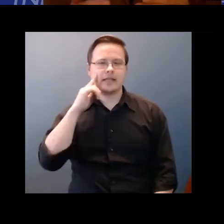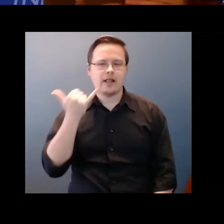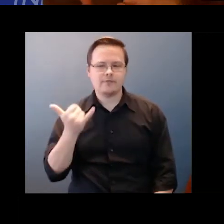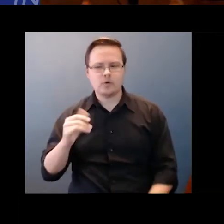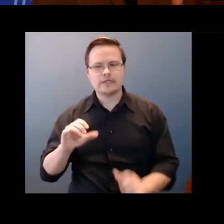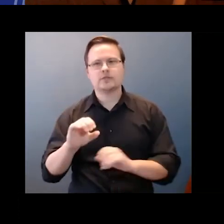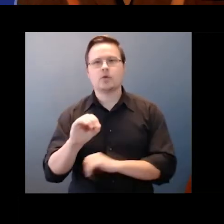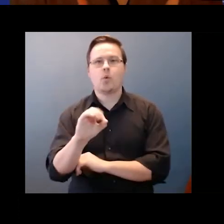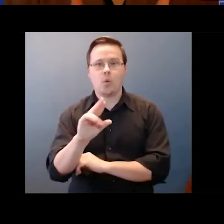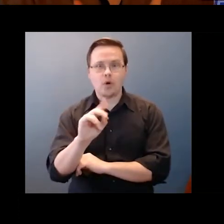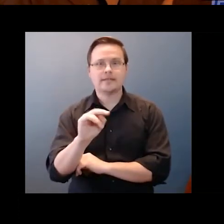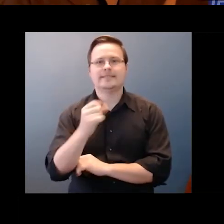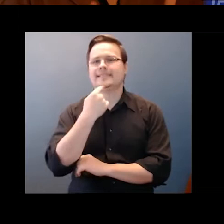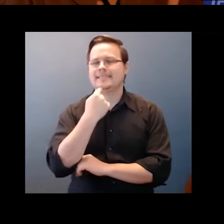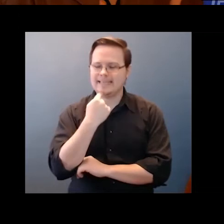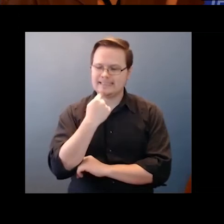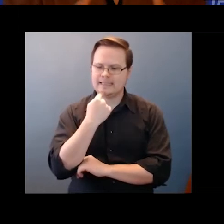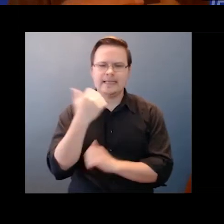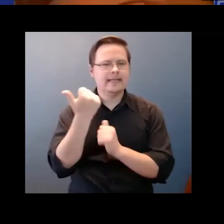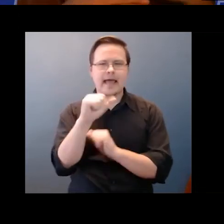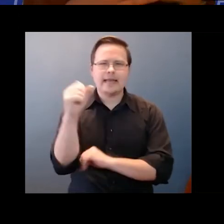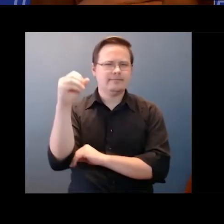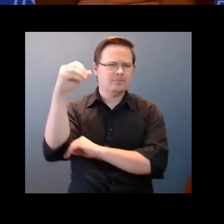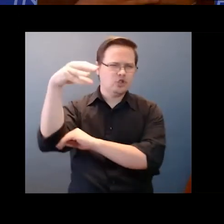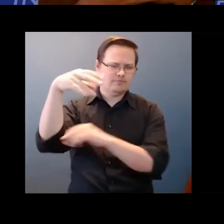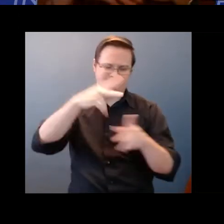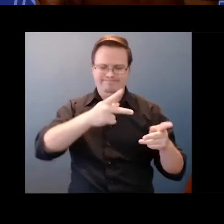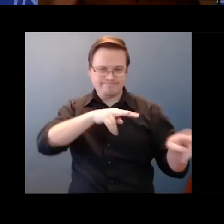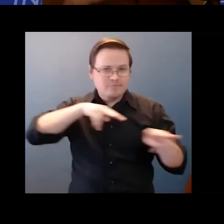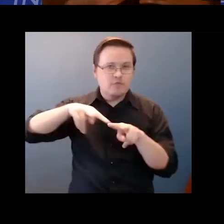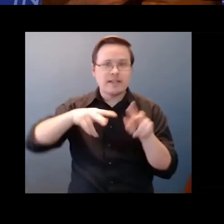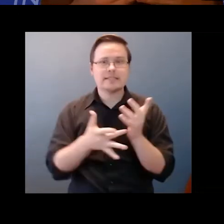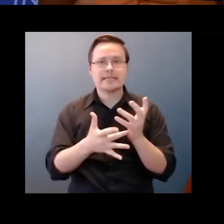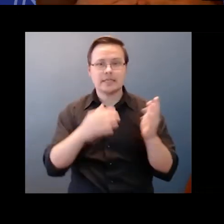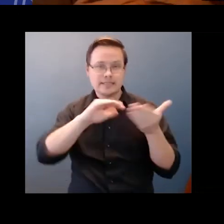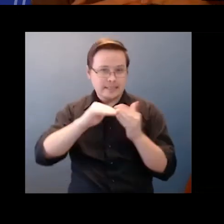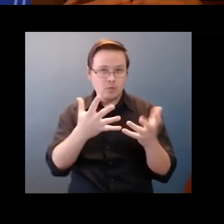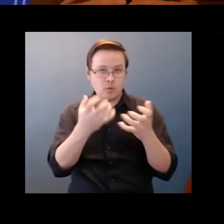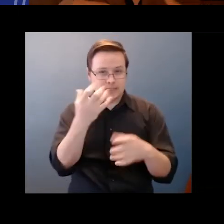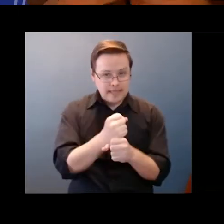The any surveillance technology that the city wants to acquire an ordinance to find serving with technology.